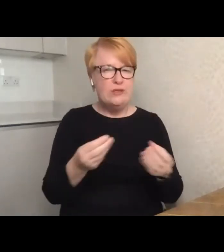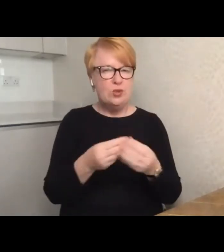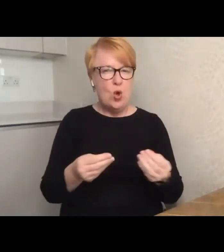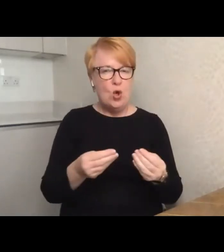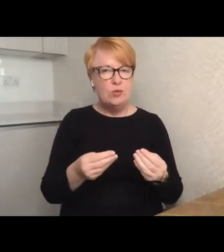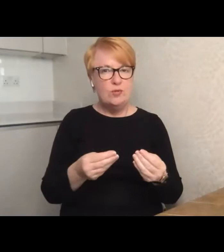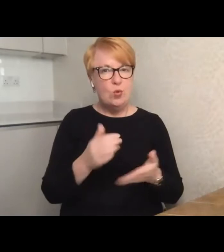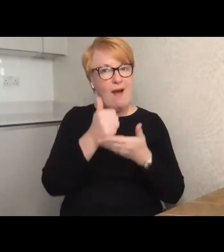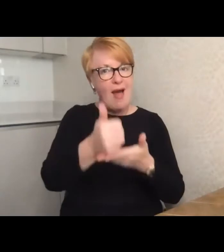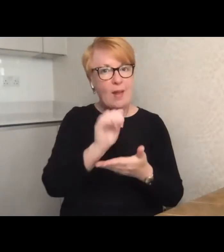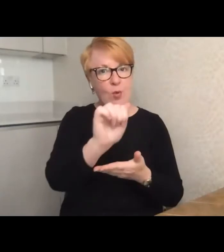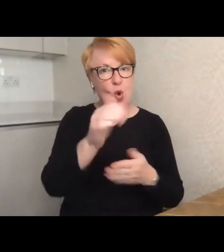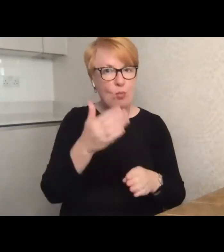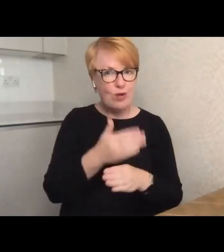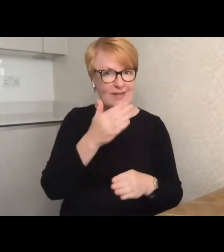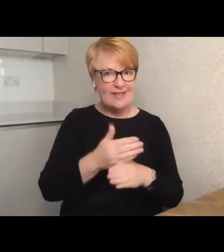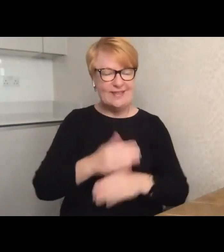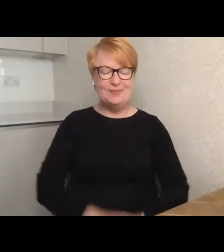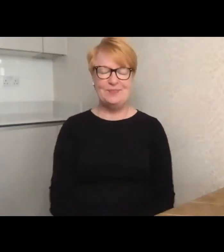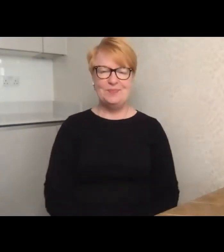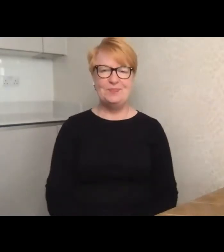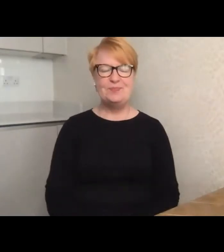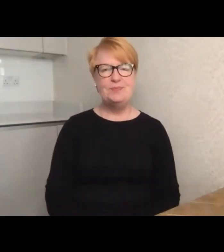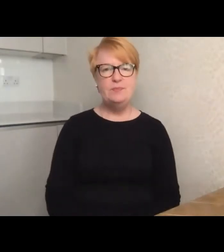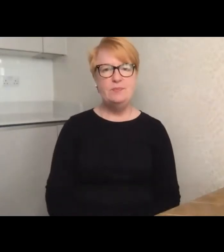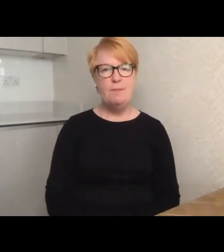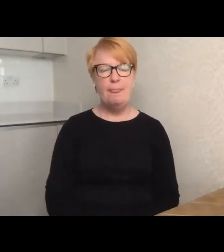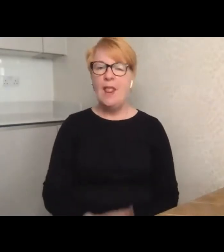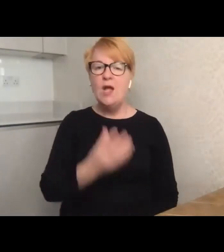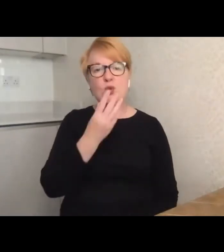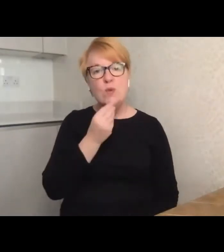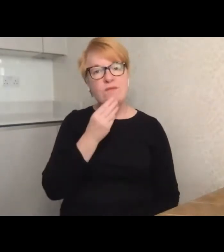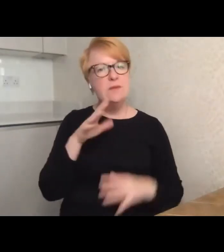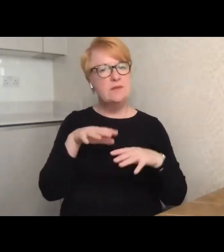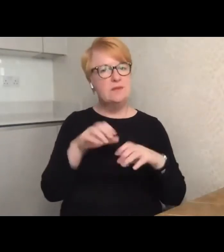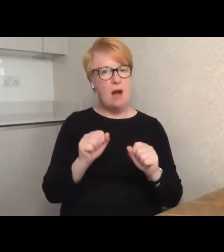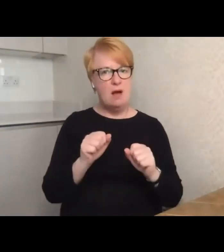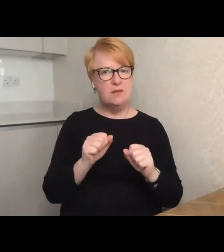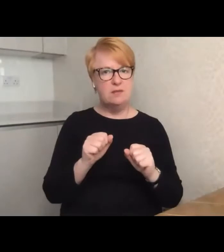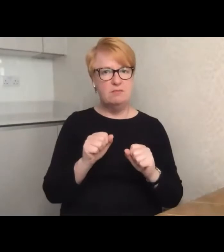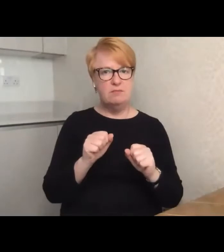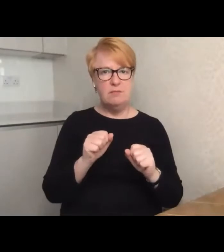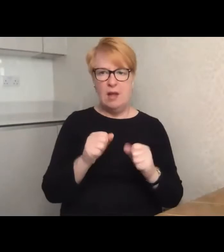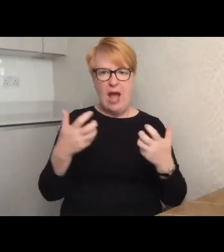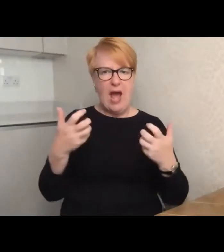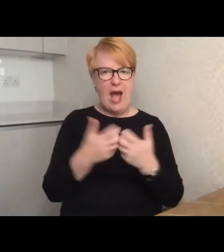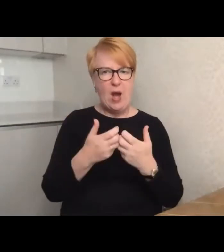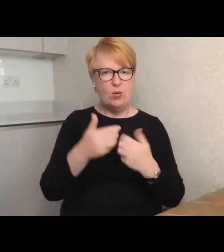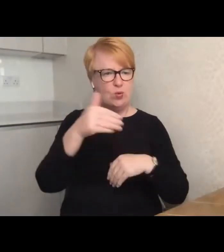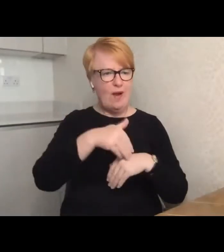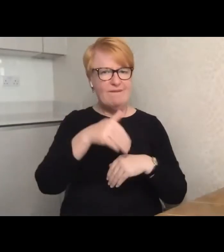be useful to begin by recognising the different ways that socially engaged art projects can affect people's lives. I've just got three brief ones here.